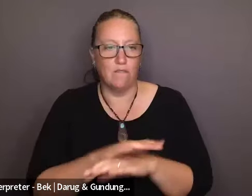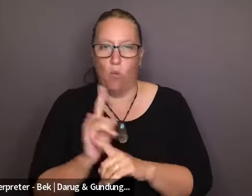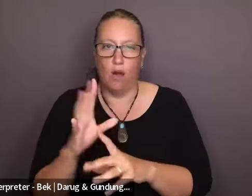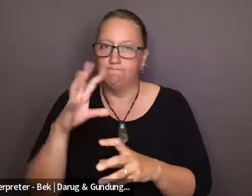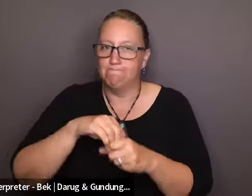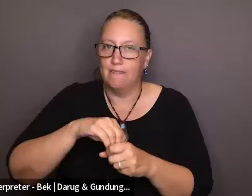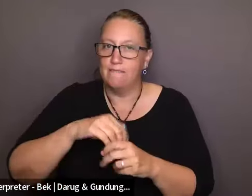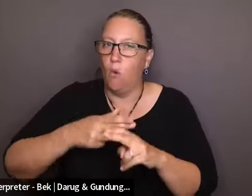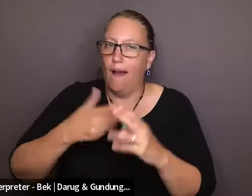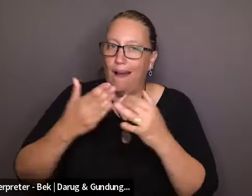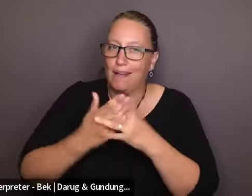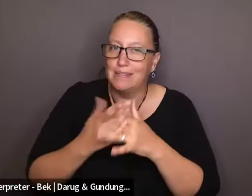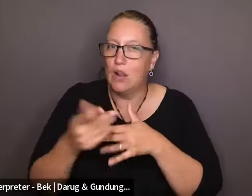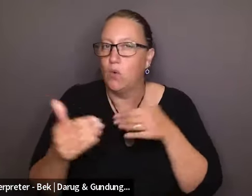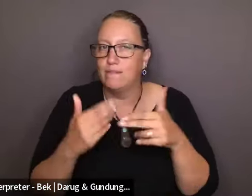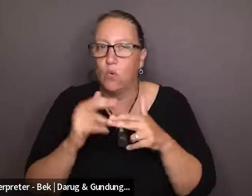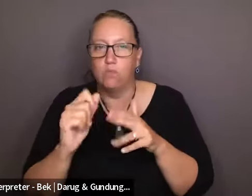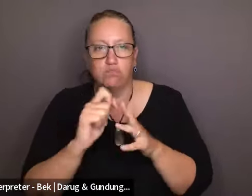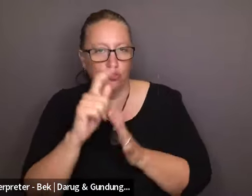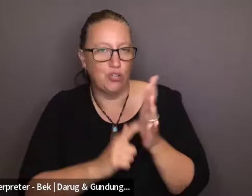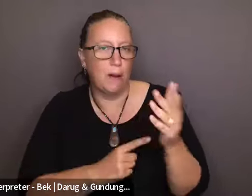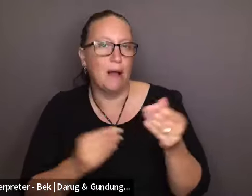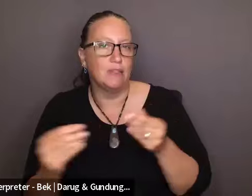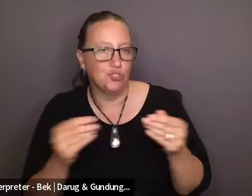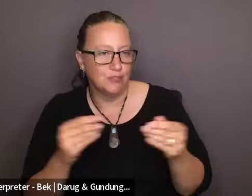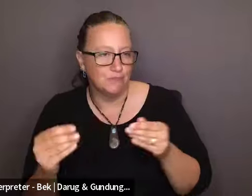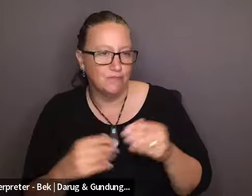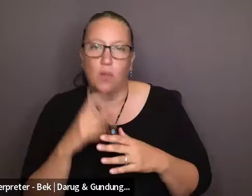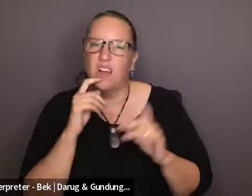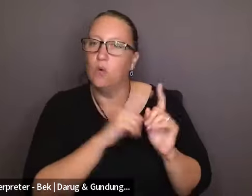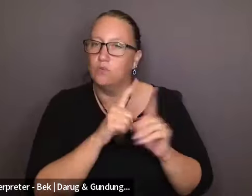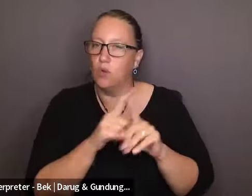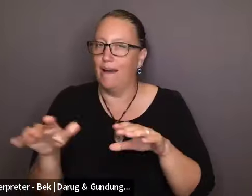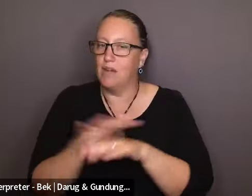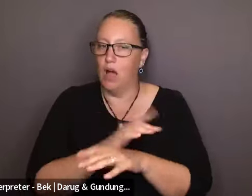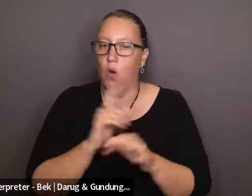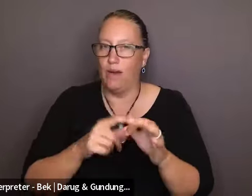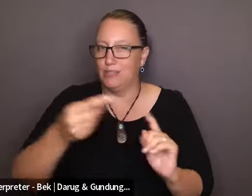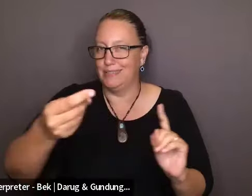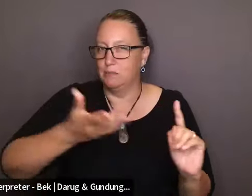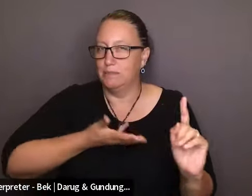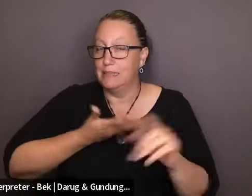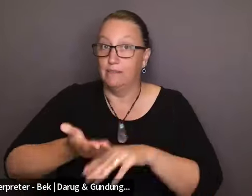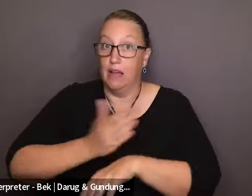questions. After the break Sue will cover what should be covered in a project budget for access and inclusion and